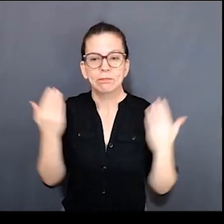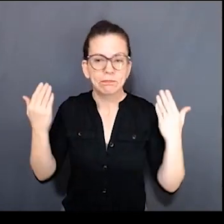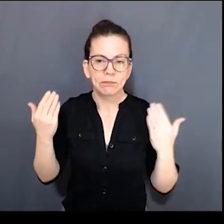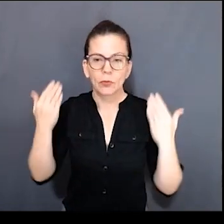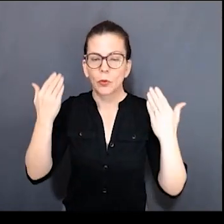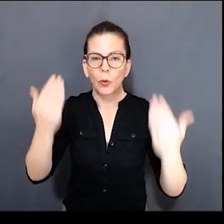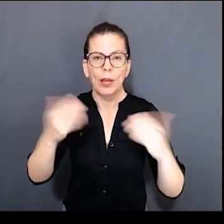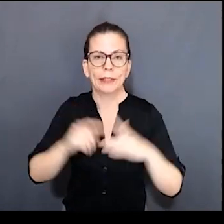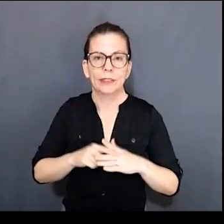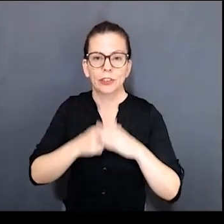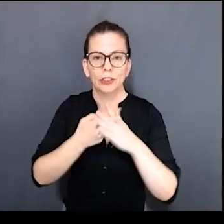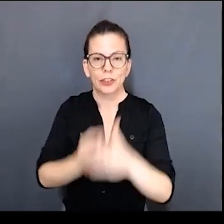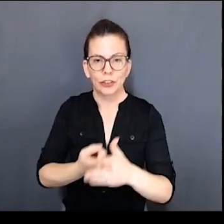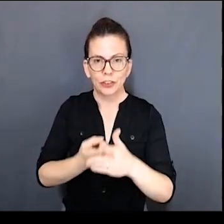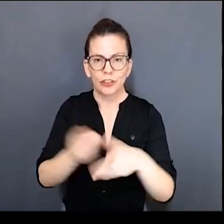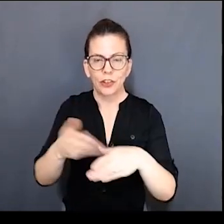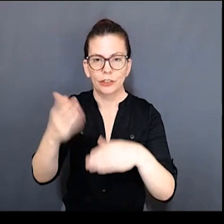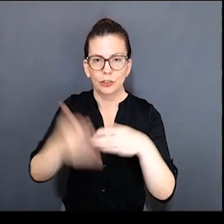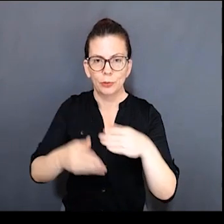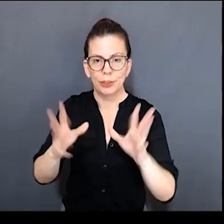go ahead and start a terminal session on it.